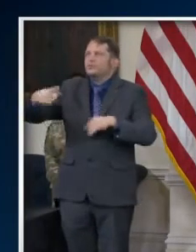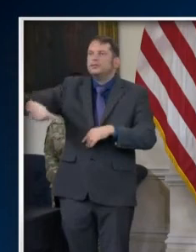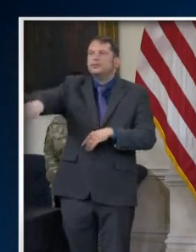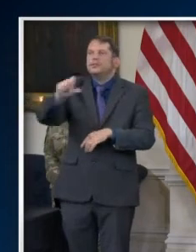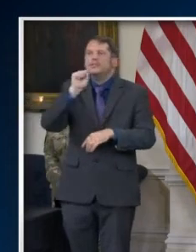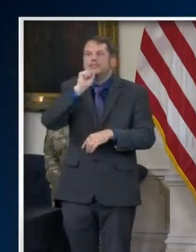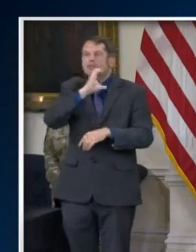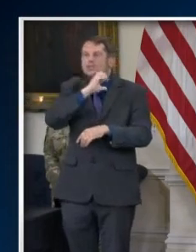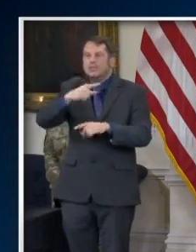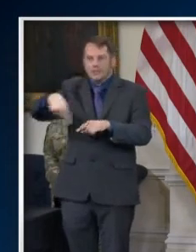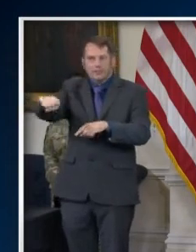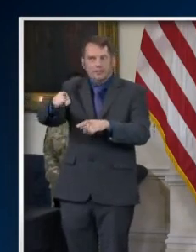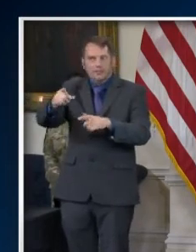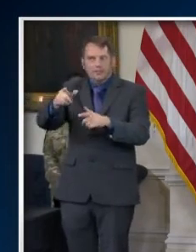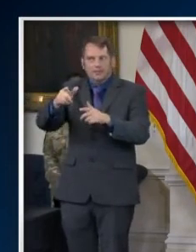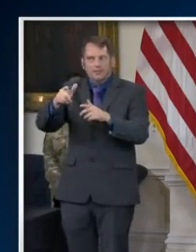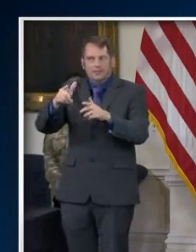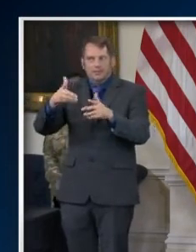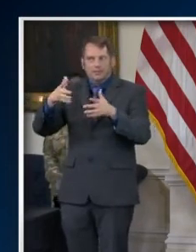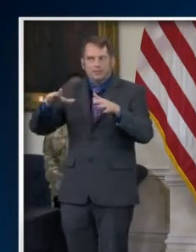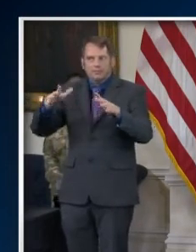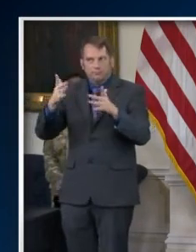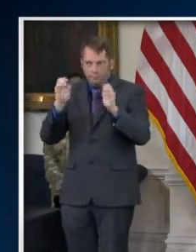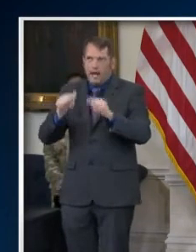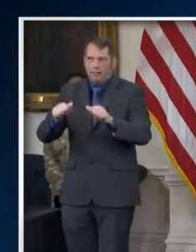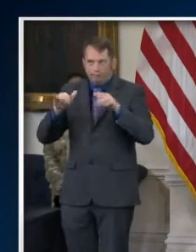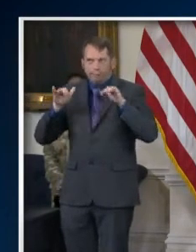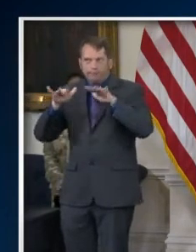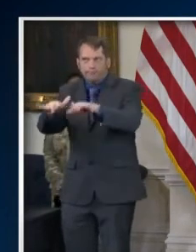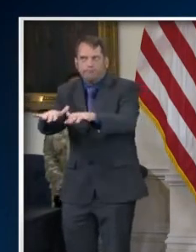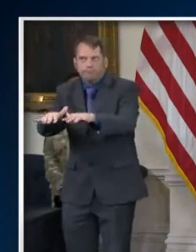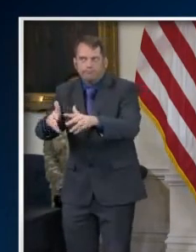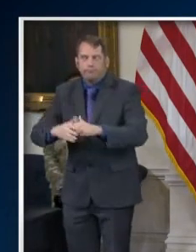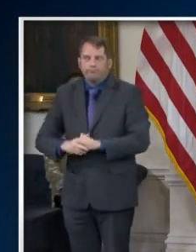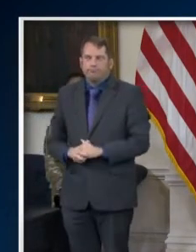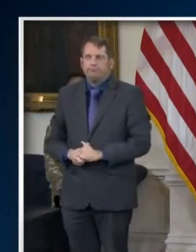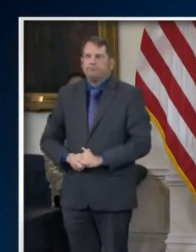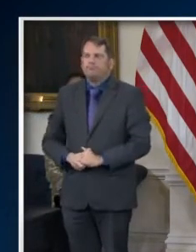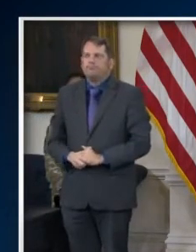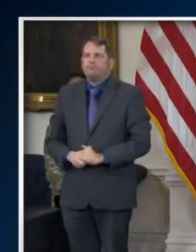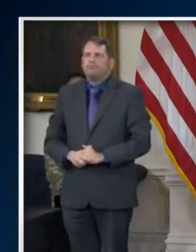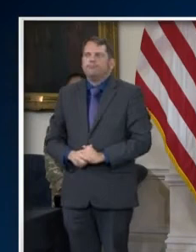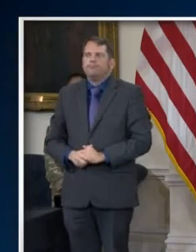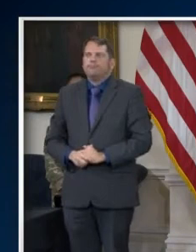OF SENIOR CENTERS ACROSS THE STATE FOR SAFE IN PERSON ACTIVITIES.